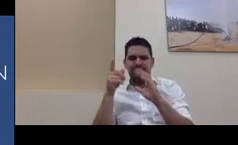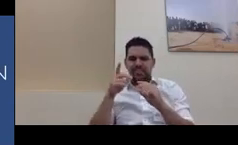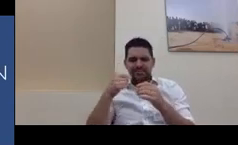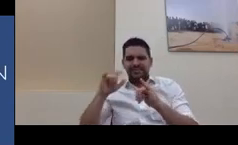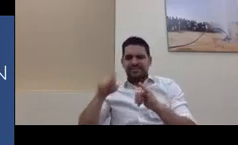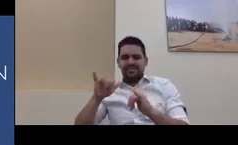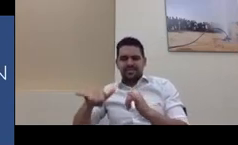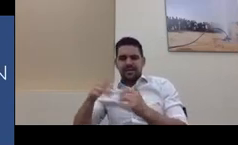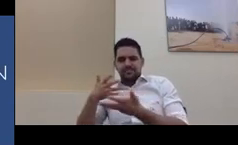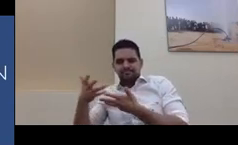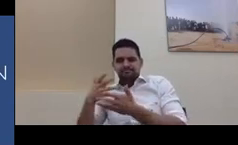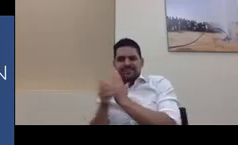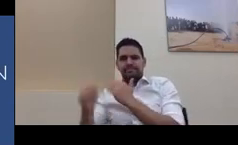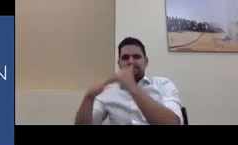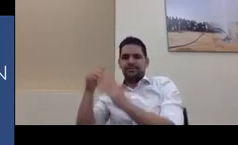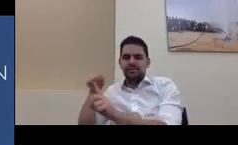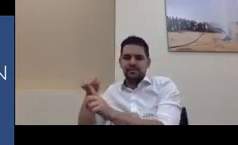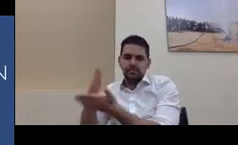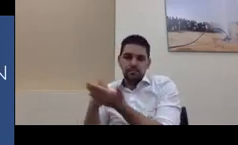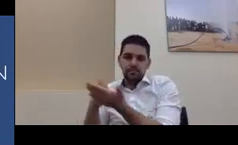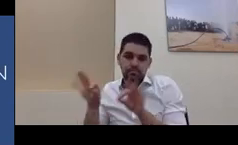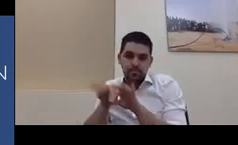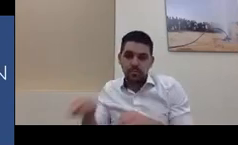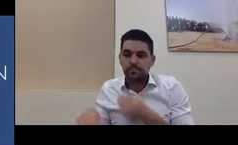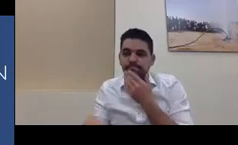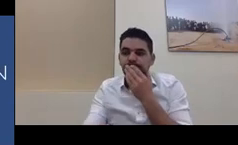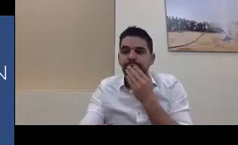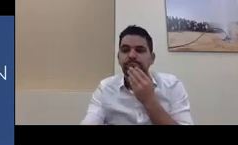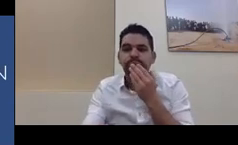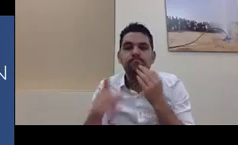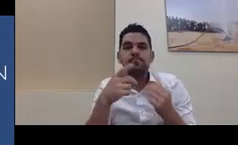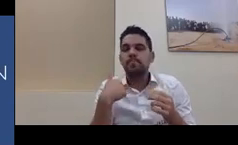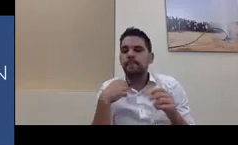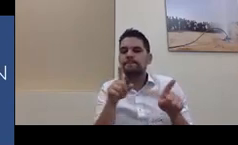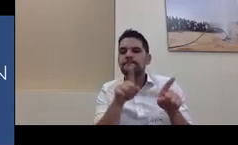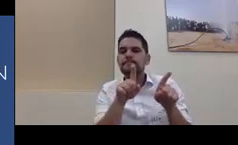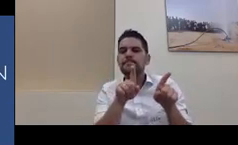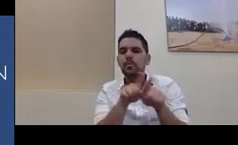So, we still need those building blocks and those skills.